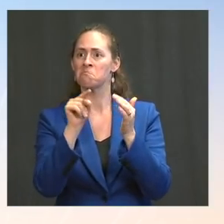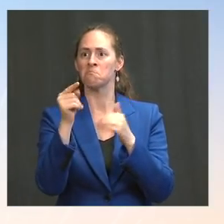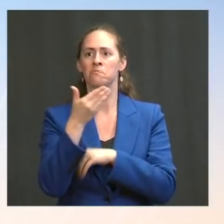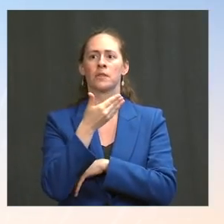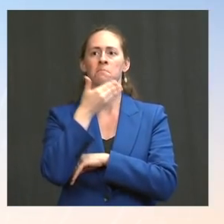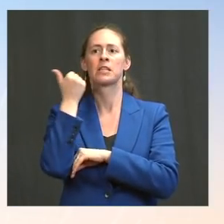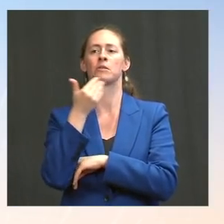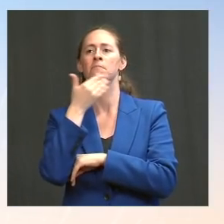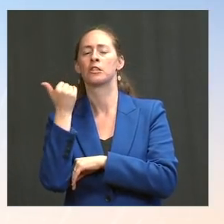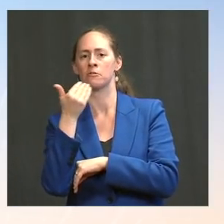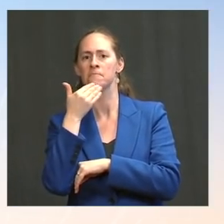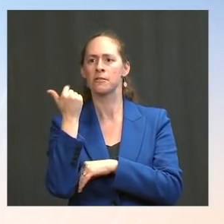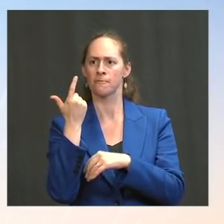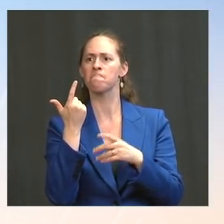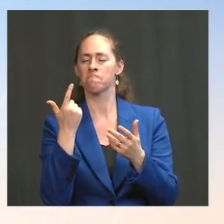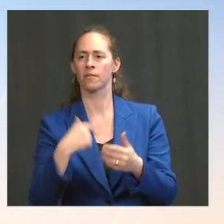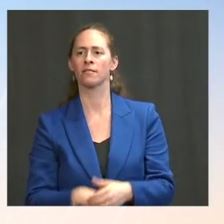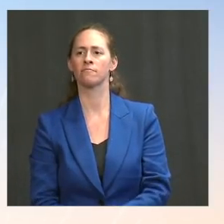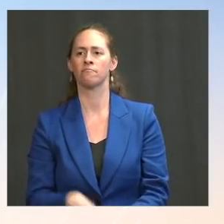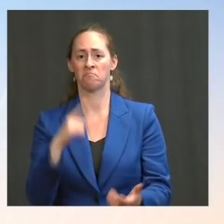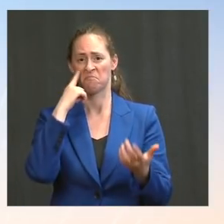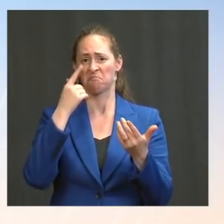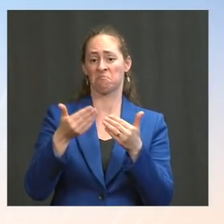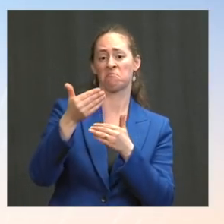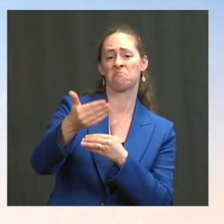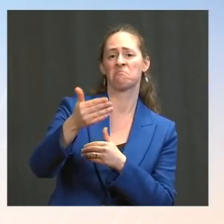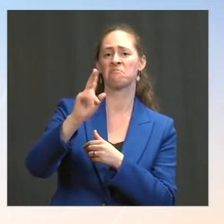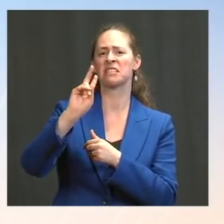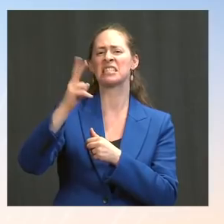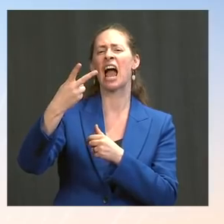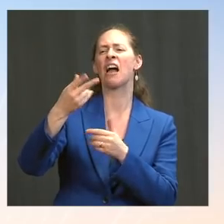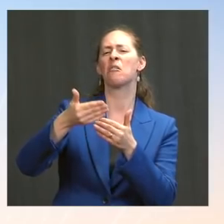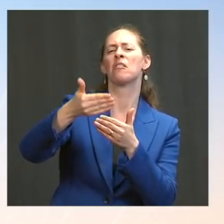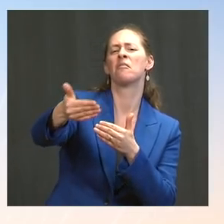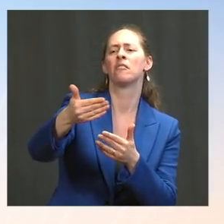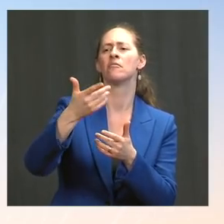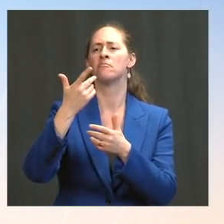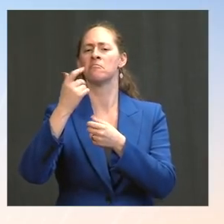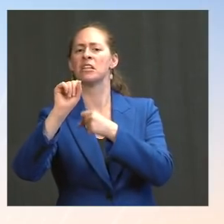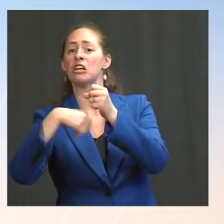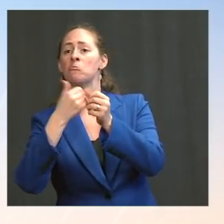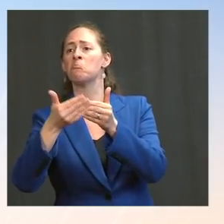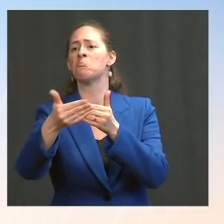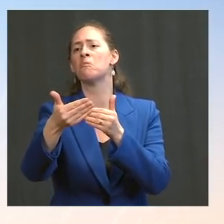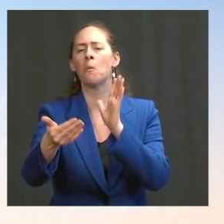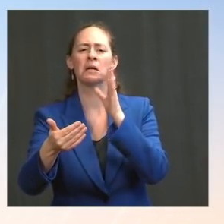I think the second quarter clearly was a point where you saw that impacting,